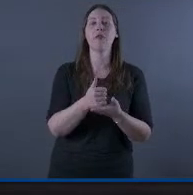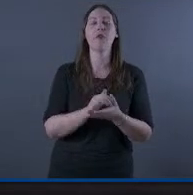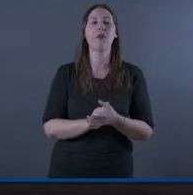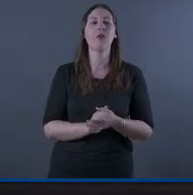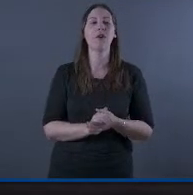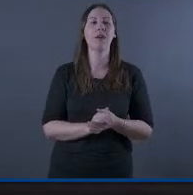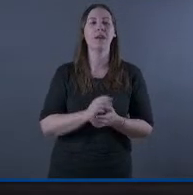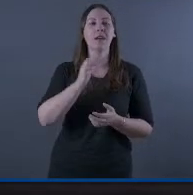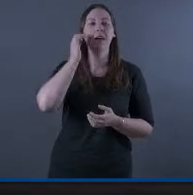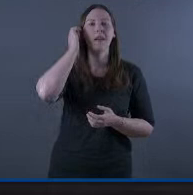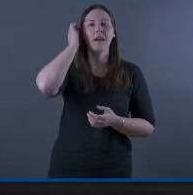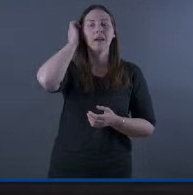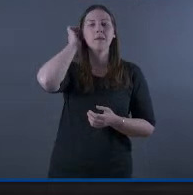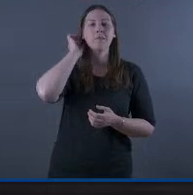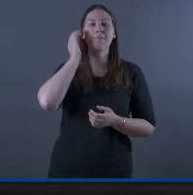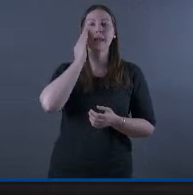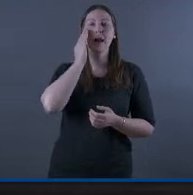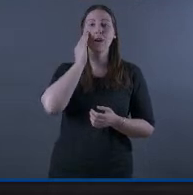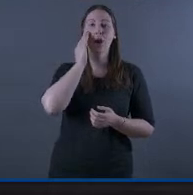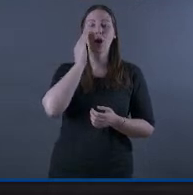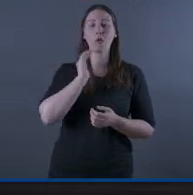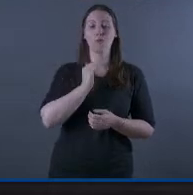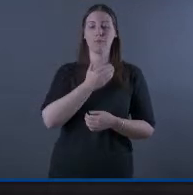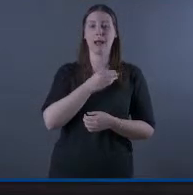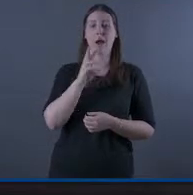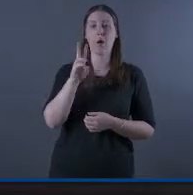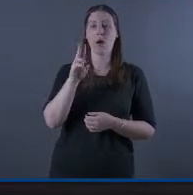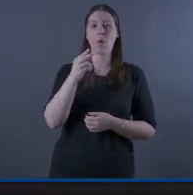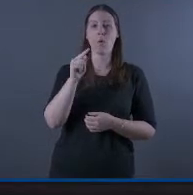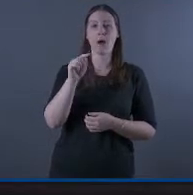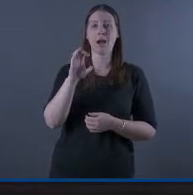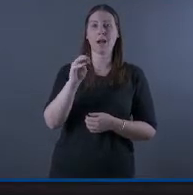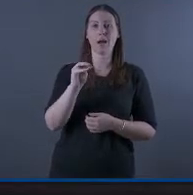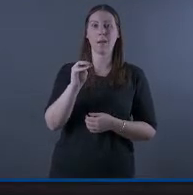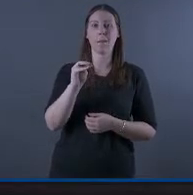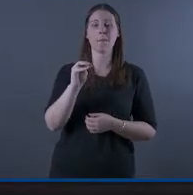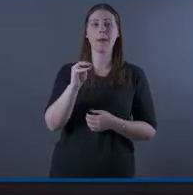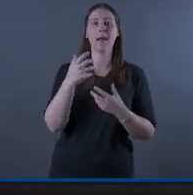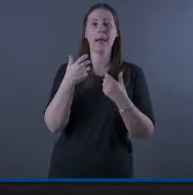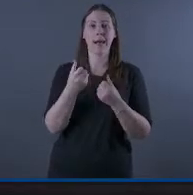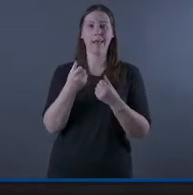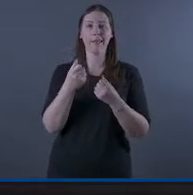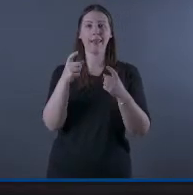is actually at PeaceHealth tonight with the Punjabi community that you specifically outreach to